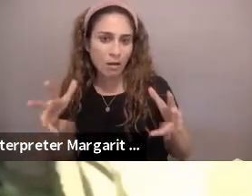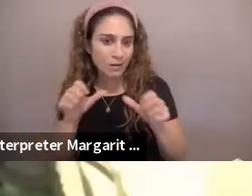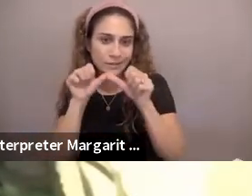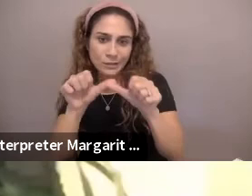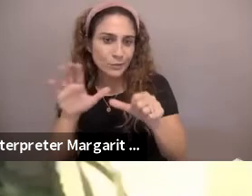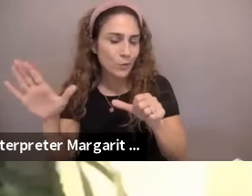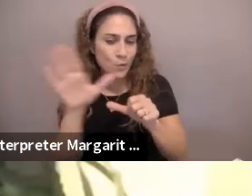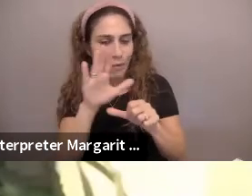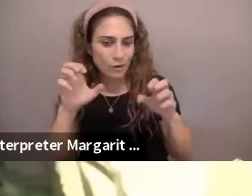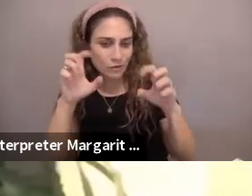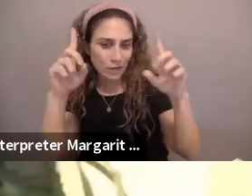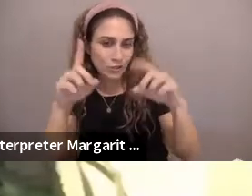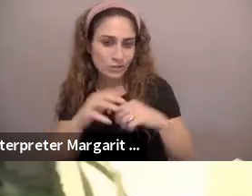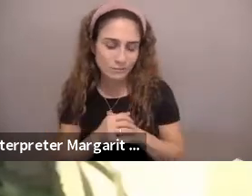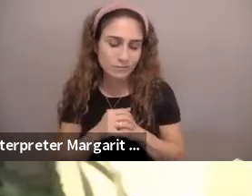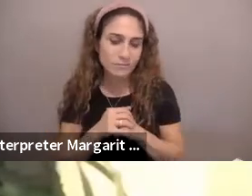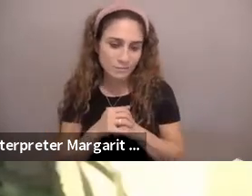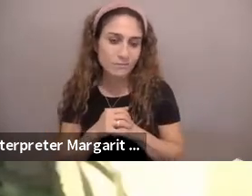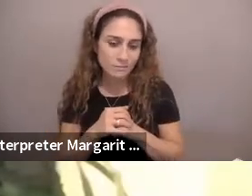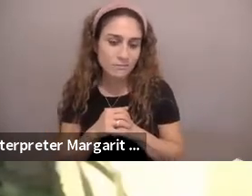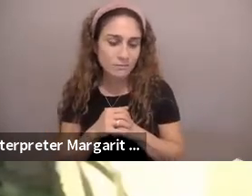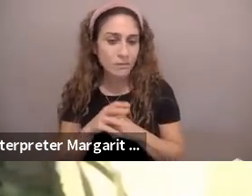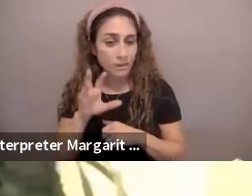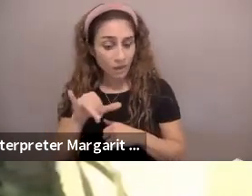That's What make us a stronger where